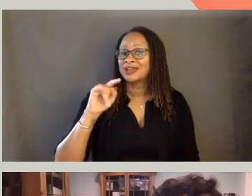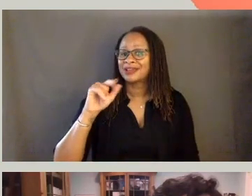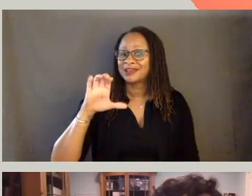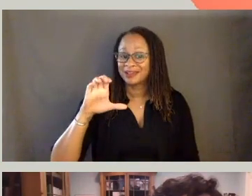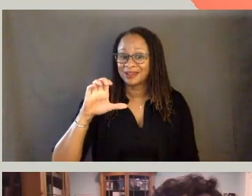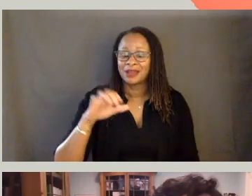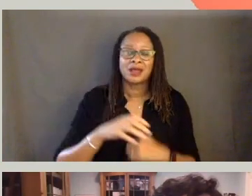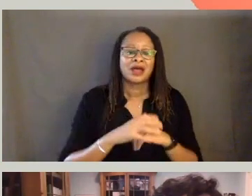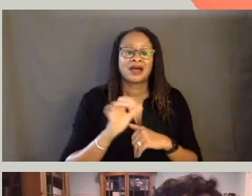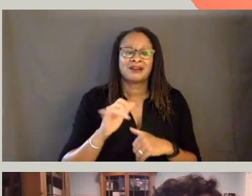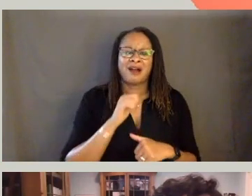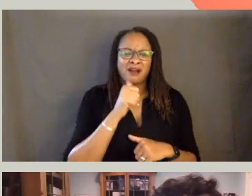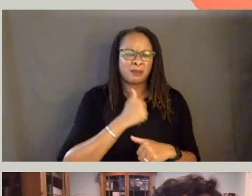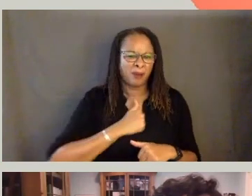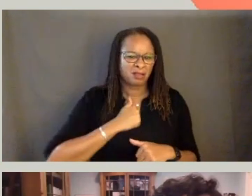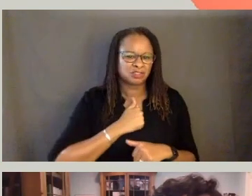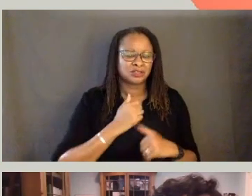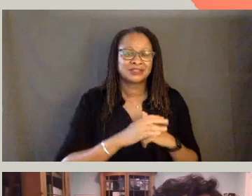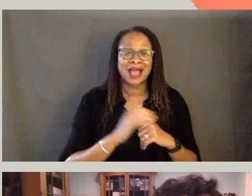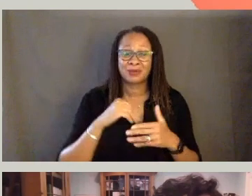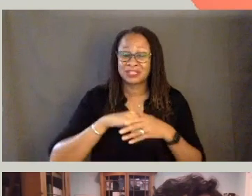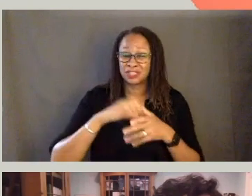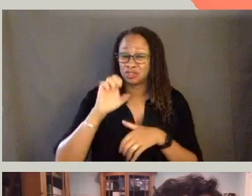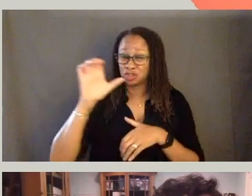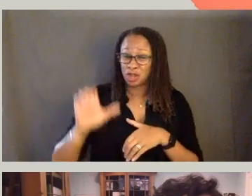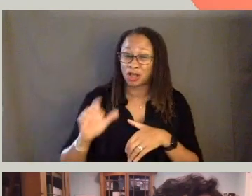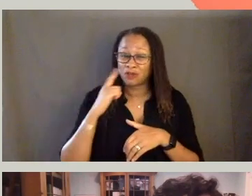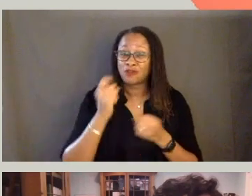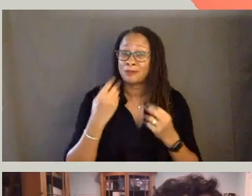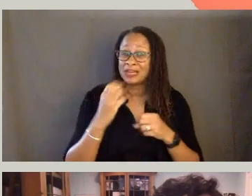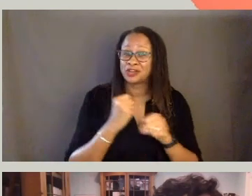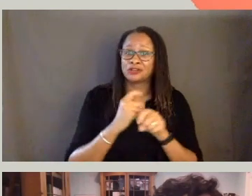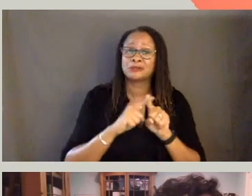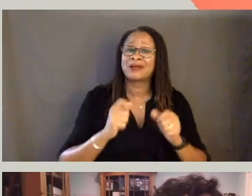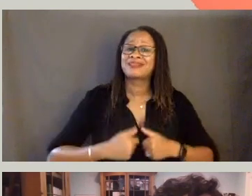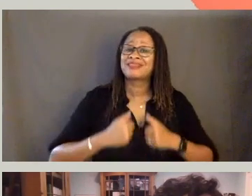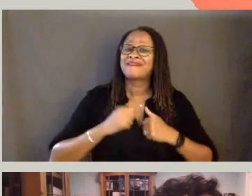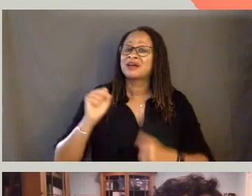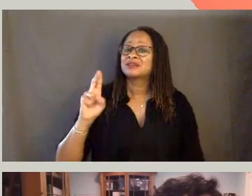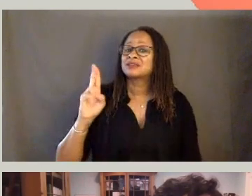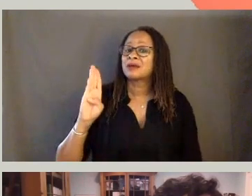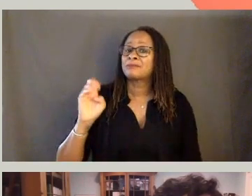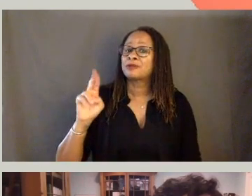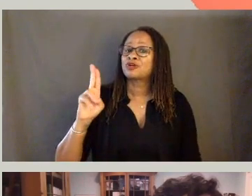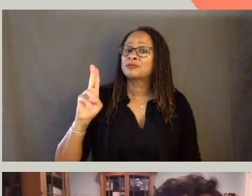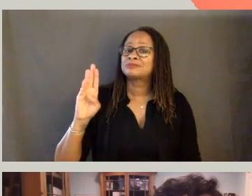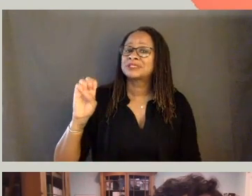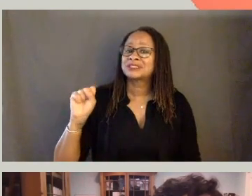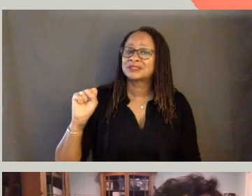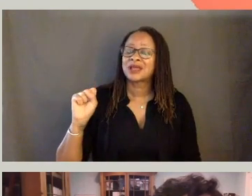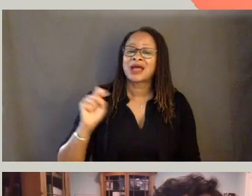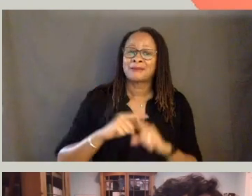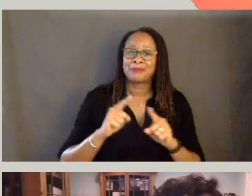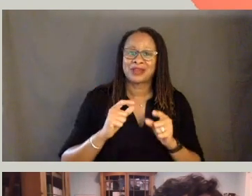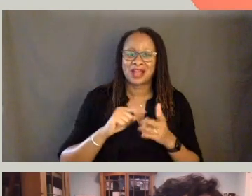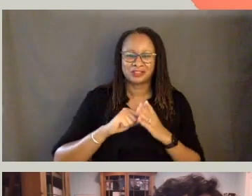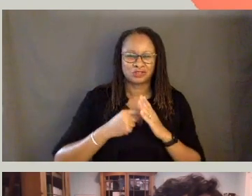for a number of years, but I've been in the suburbs. And so I was just then coming to the city